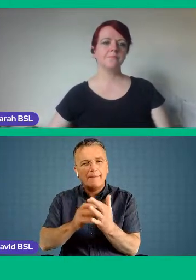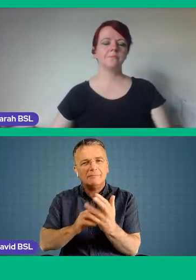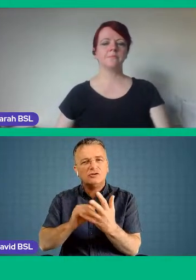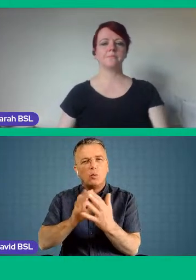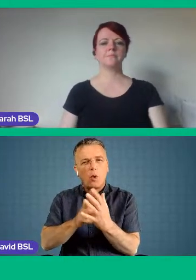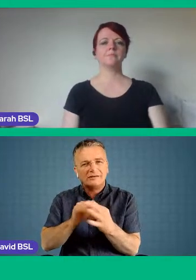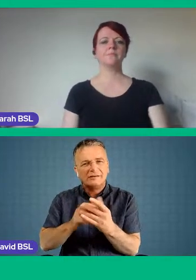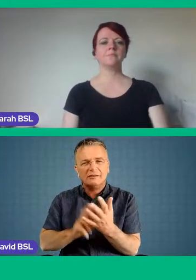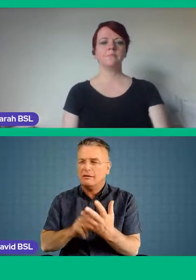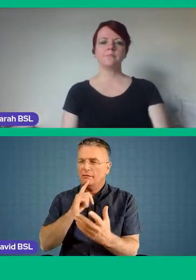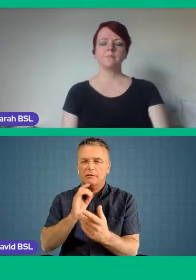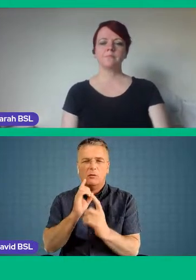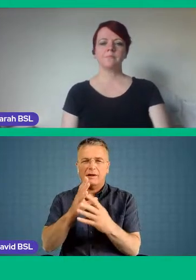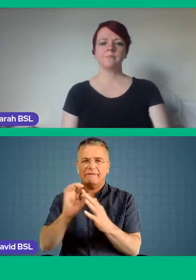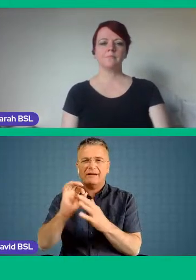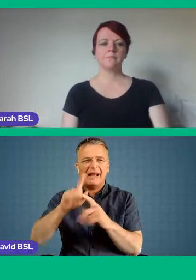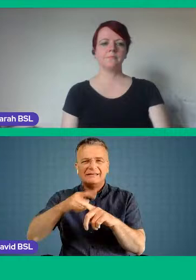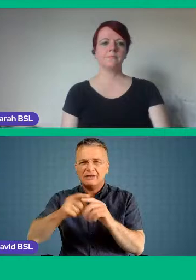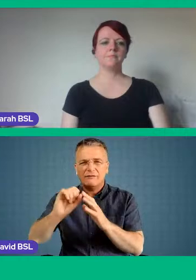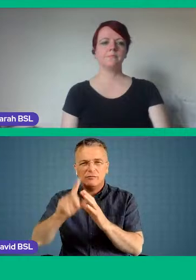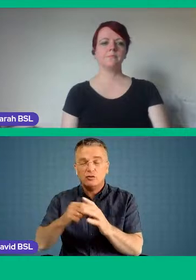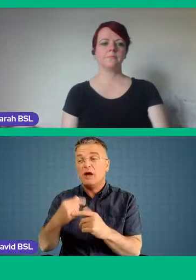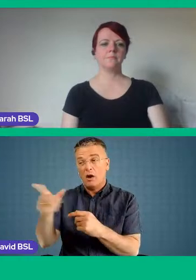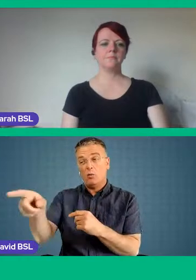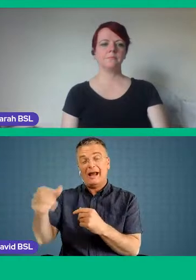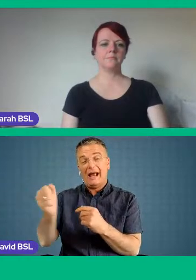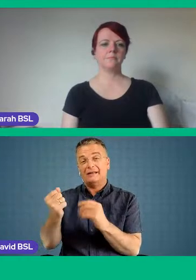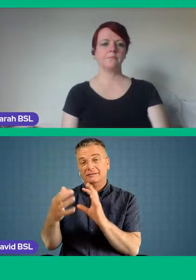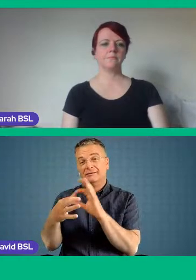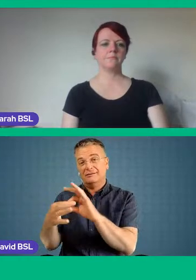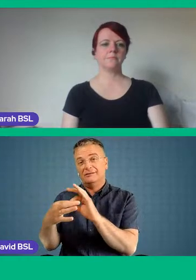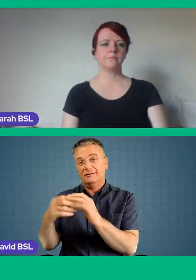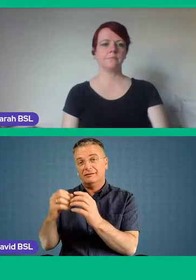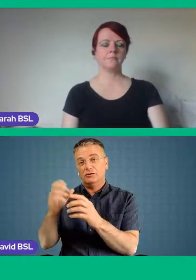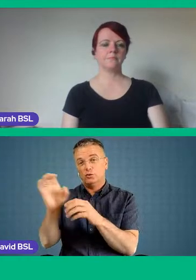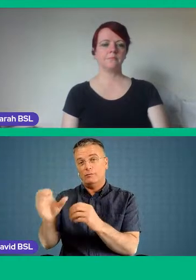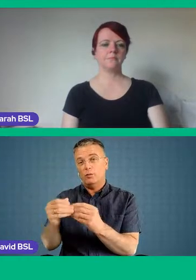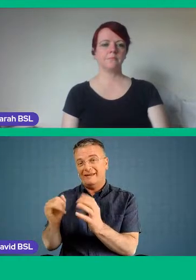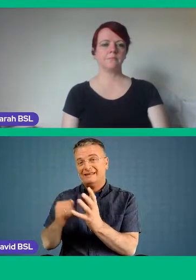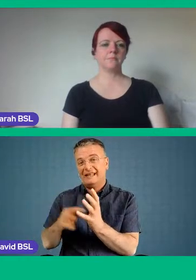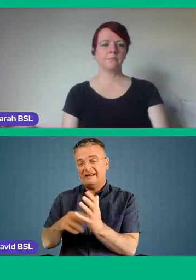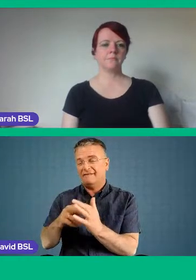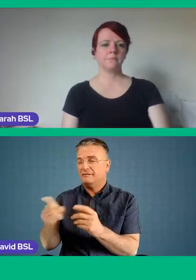then we went on to see, and it was clear from the off that he understood the